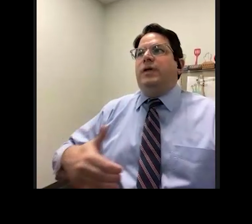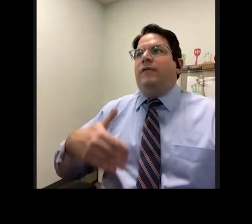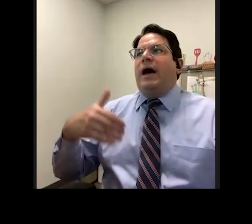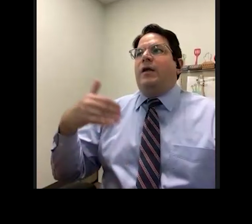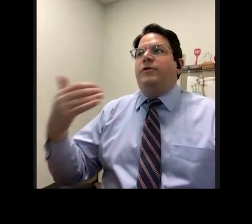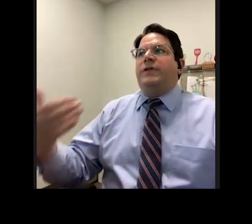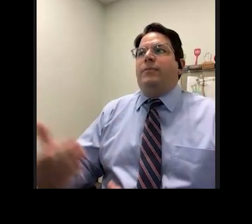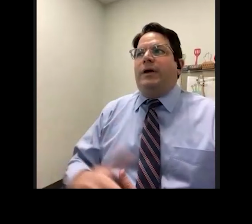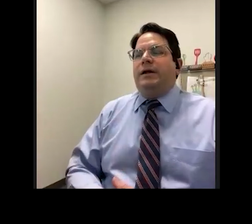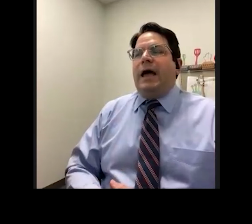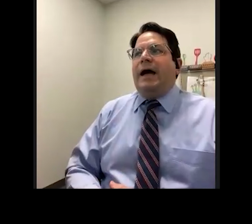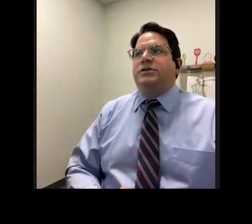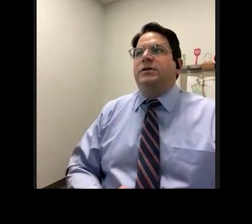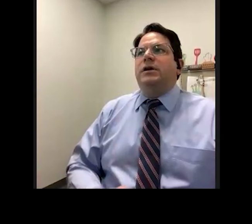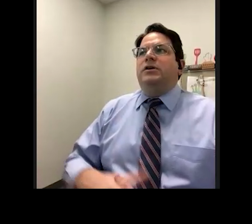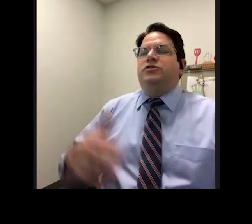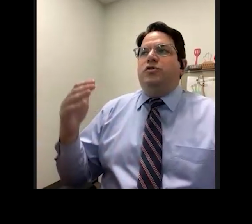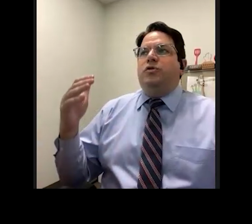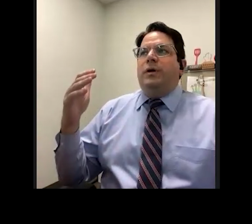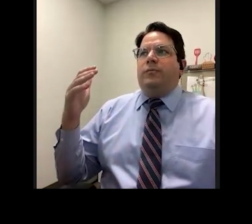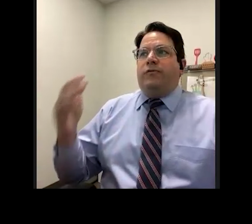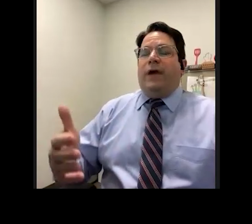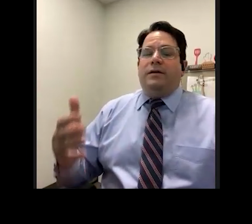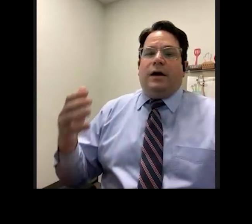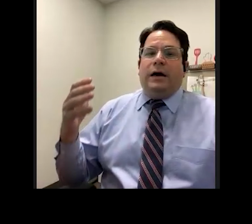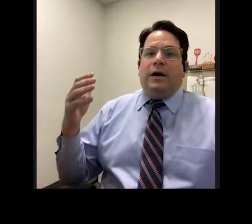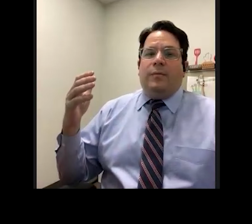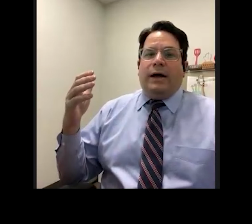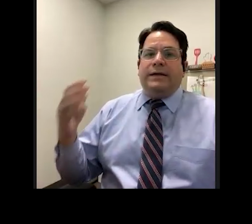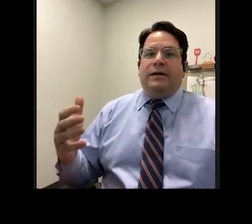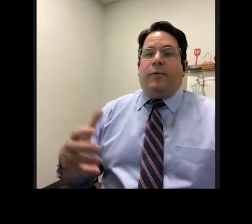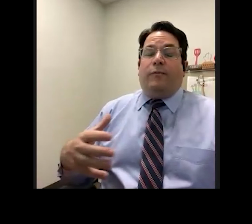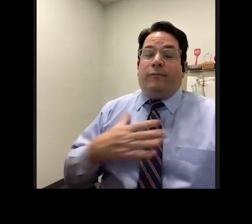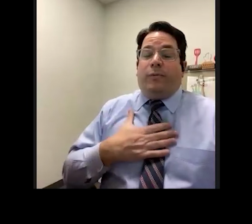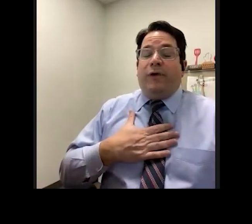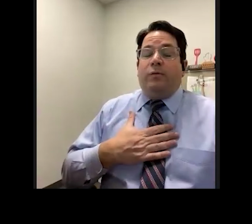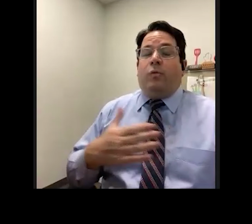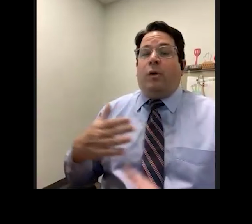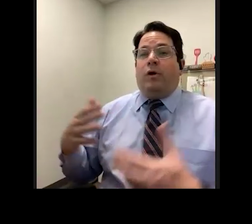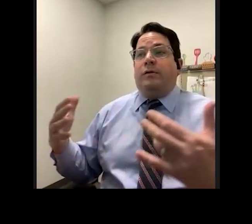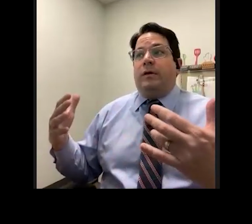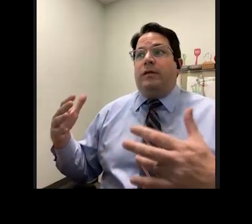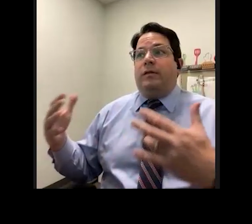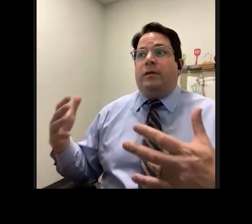to you of how to put that plan into action to prevent